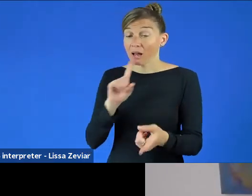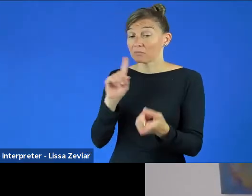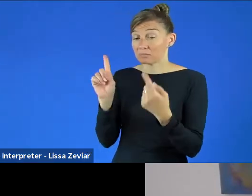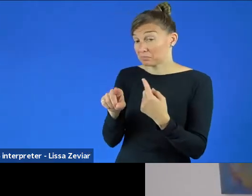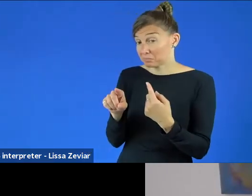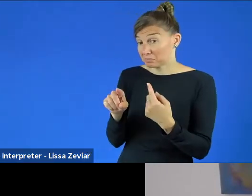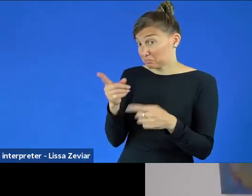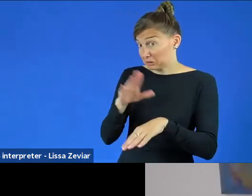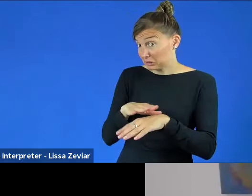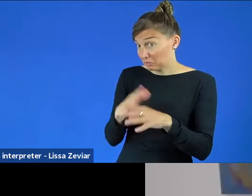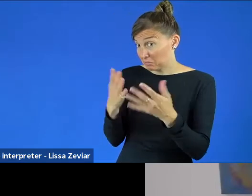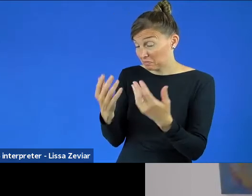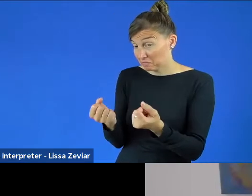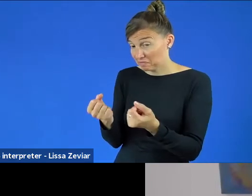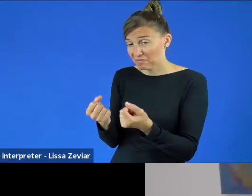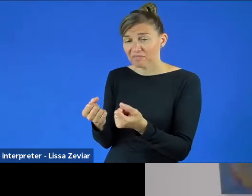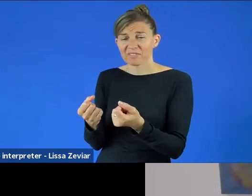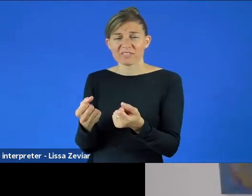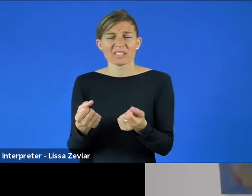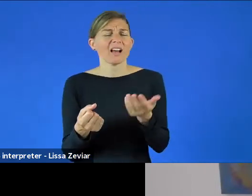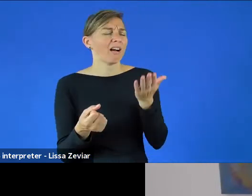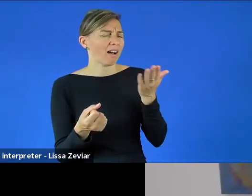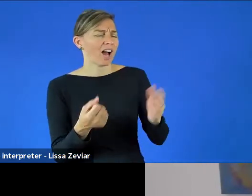We have two minutes. You can take the next question.